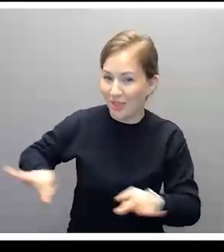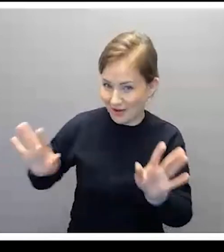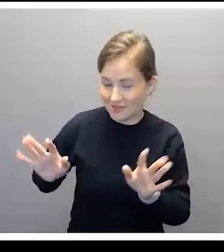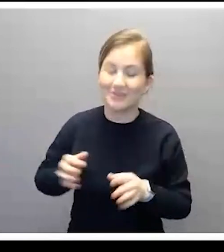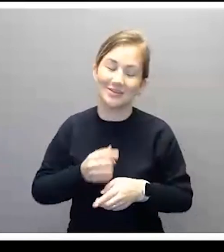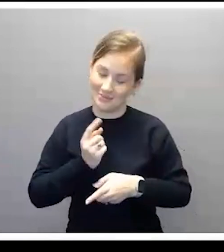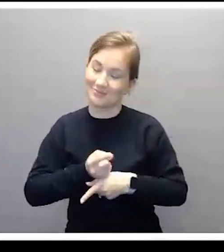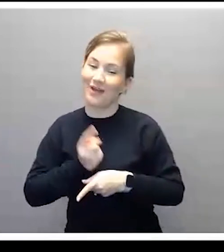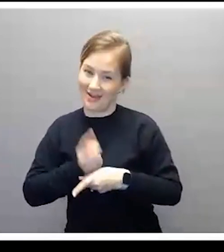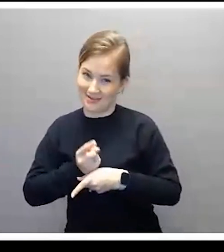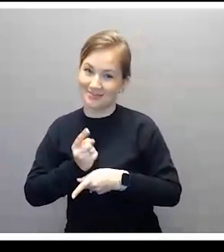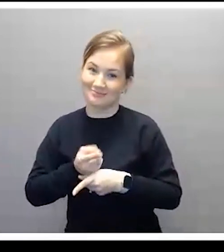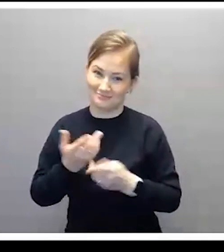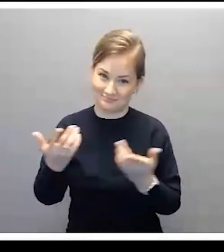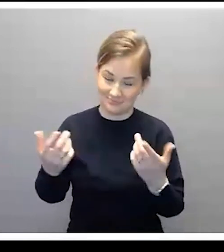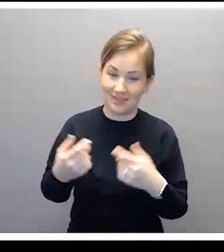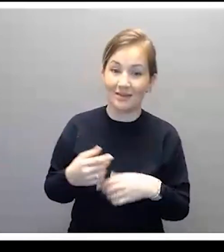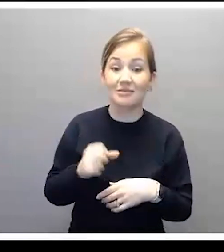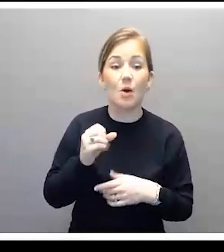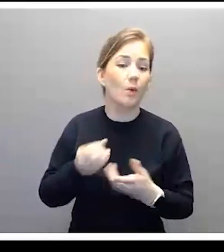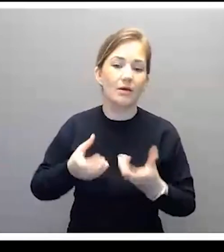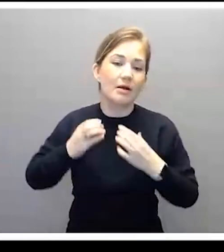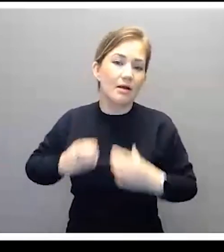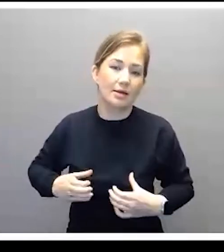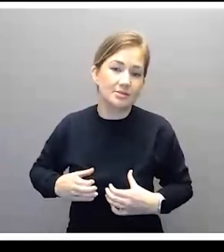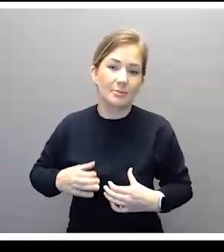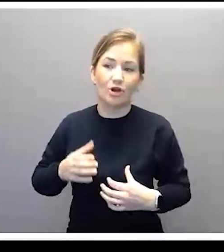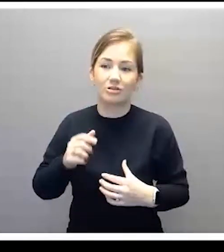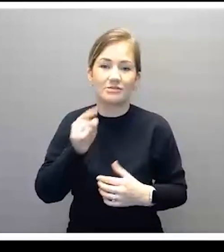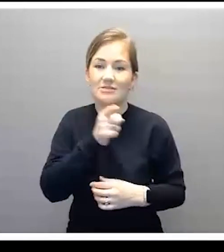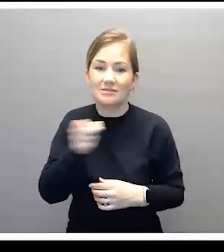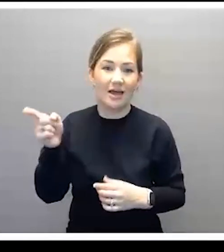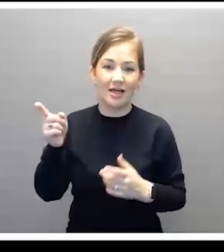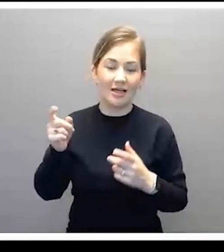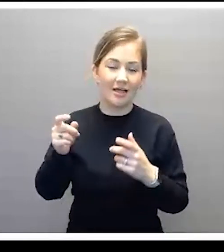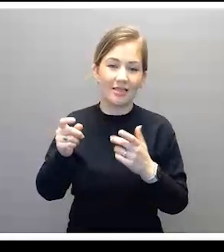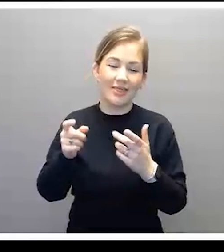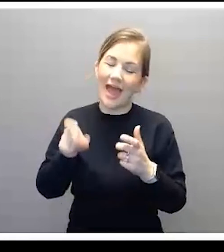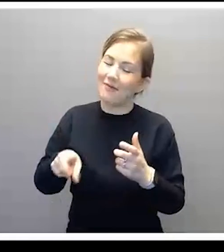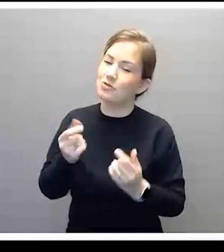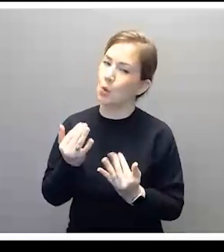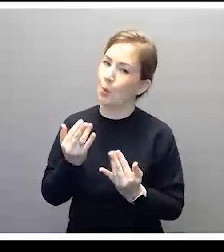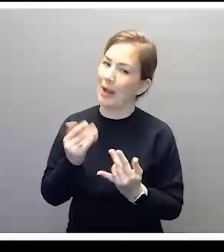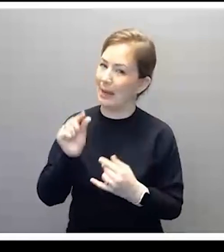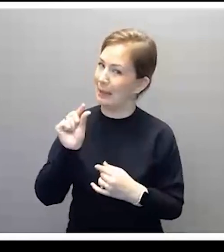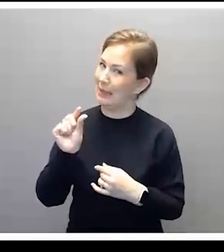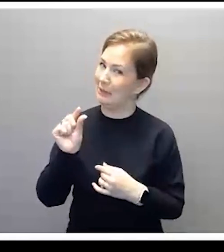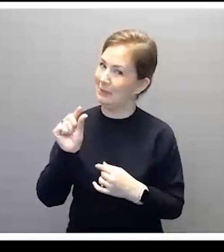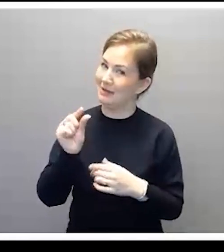Yeah. There'll be more information on re:Invent, but customers will have to wait a little while